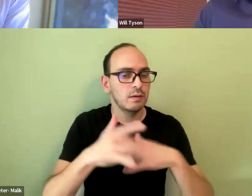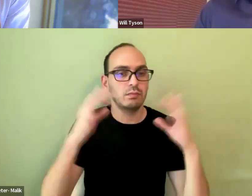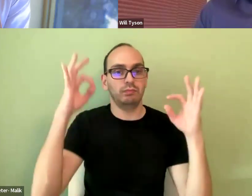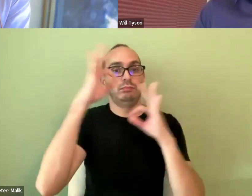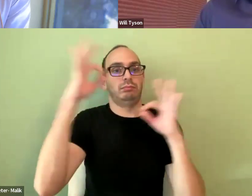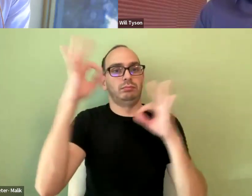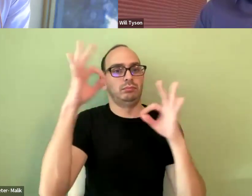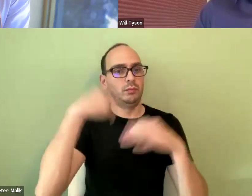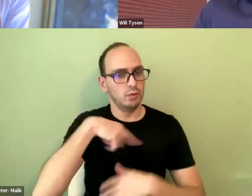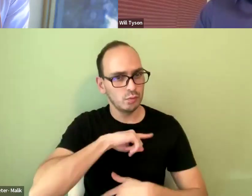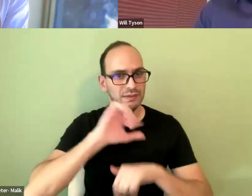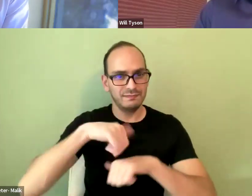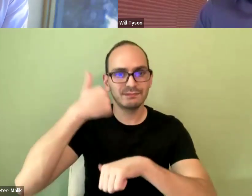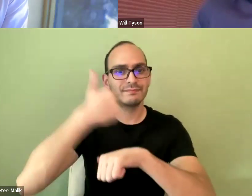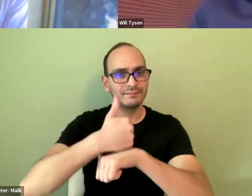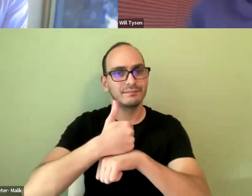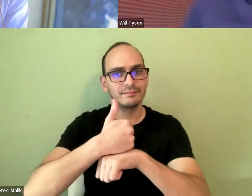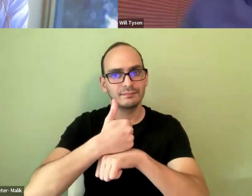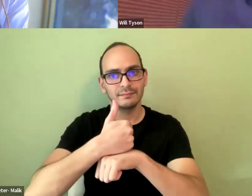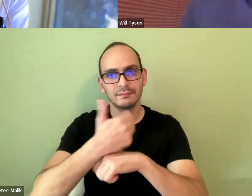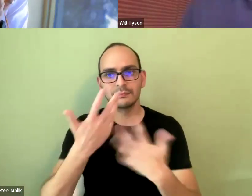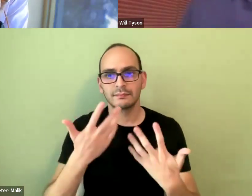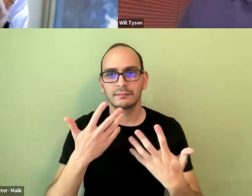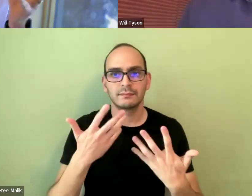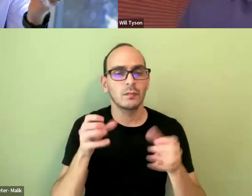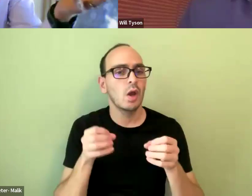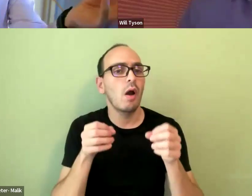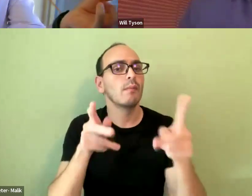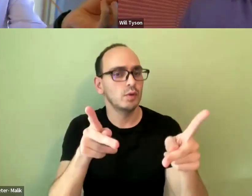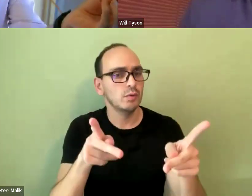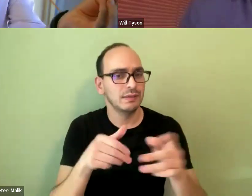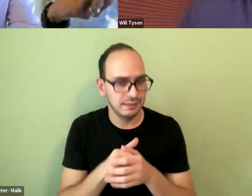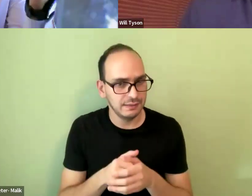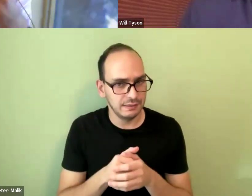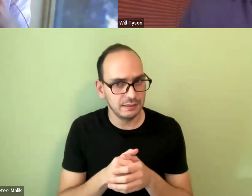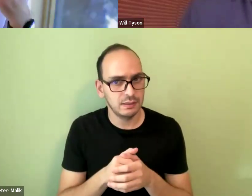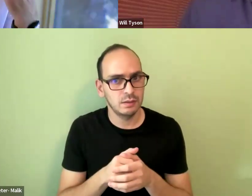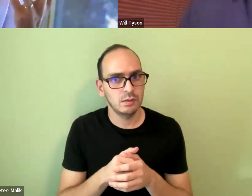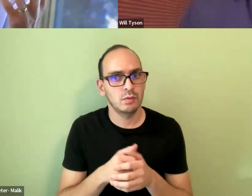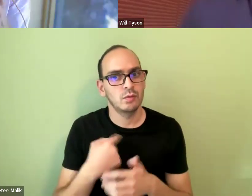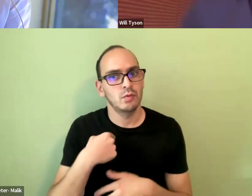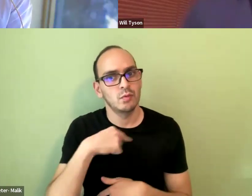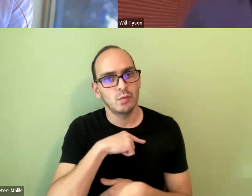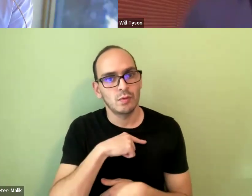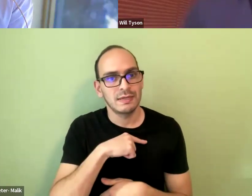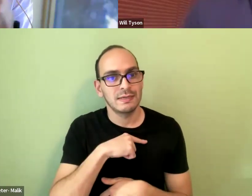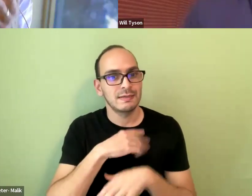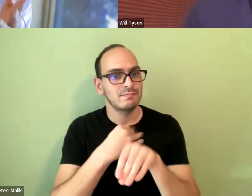have created a sort of opportunity were resume in stem experts to